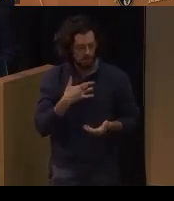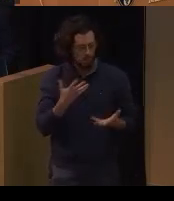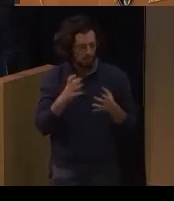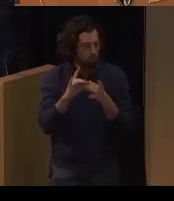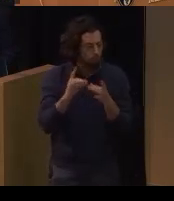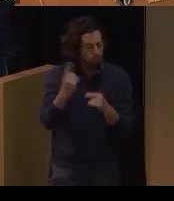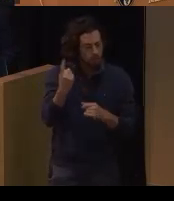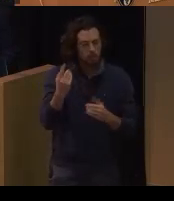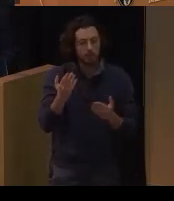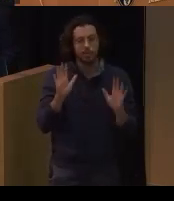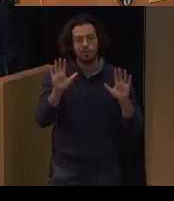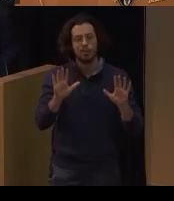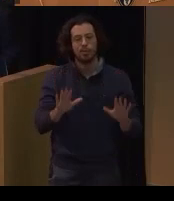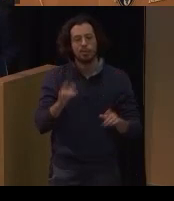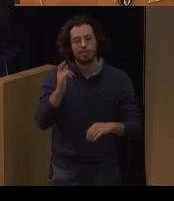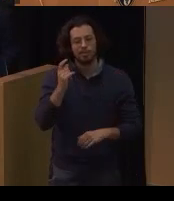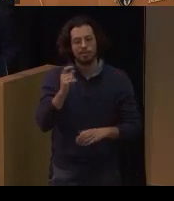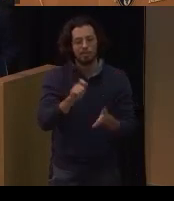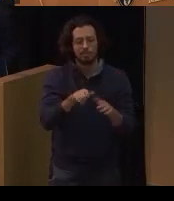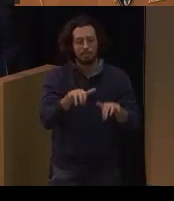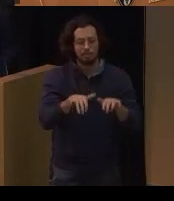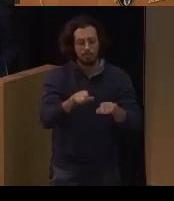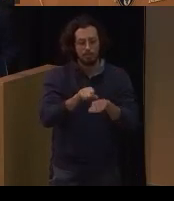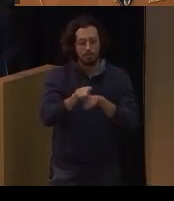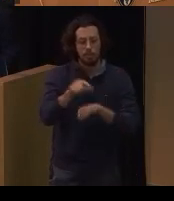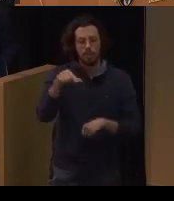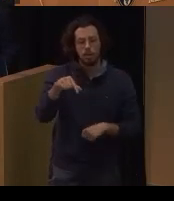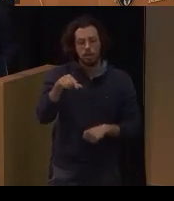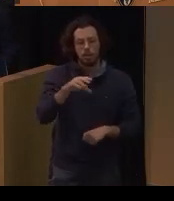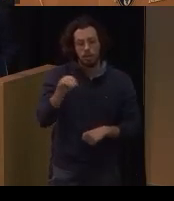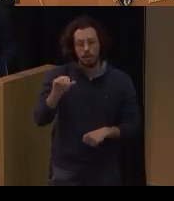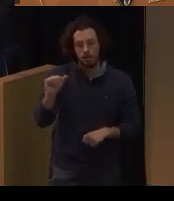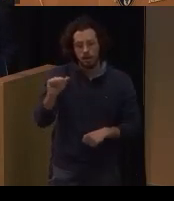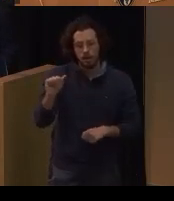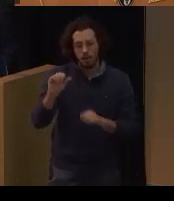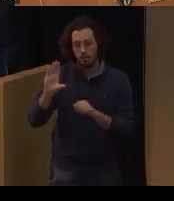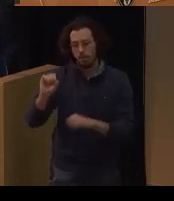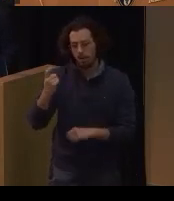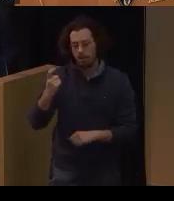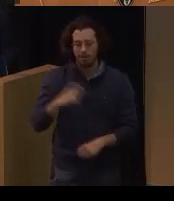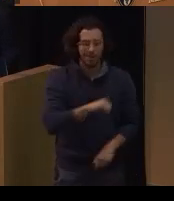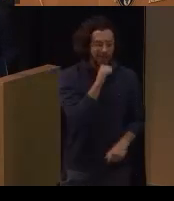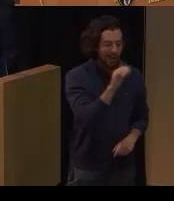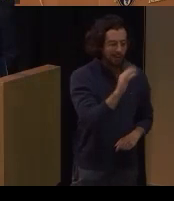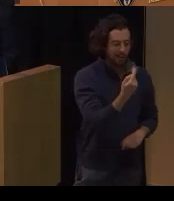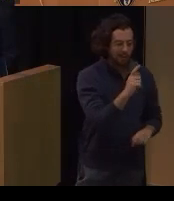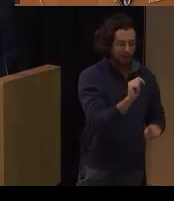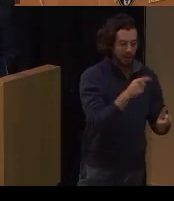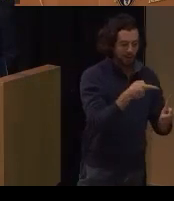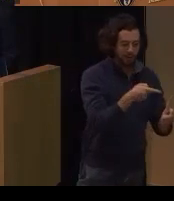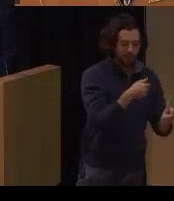just make sure that you write them in the Q a box not in the chat box which we're reserving for